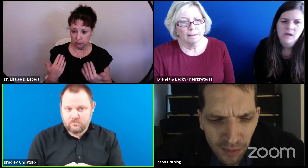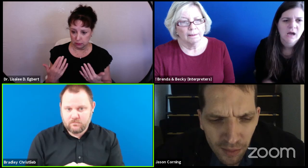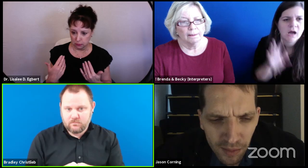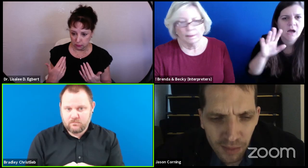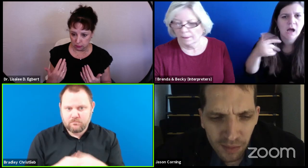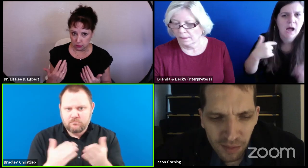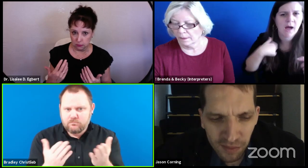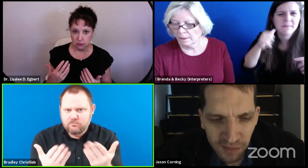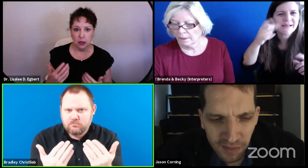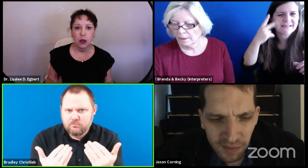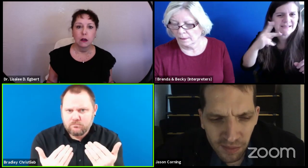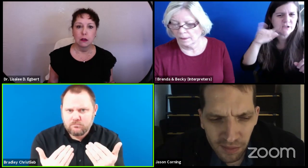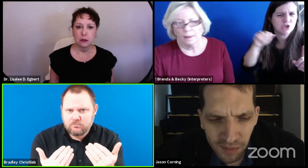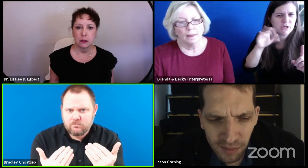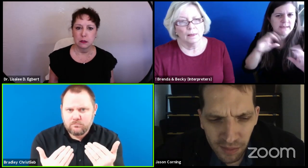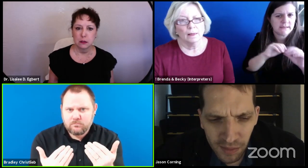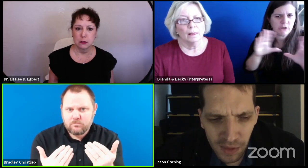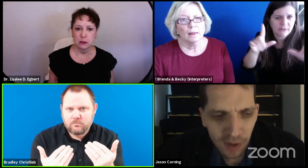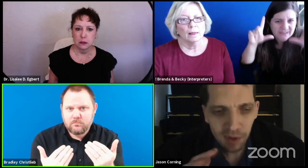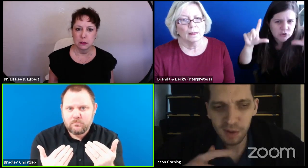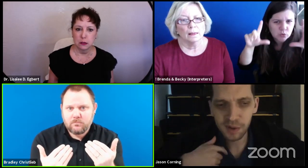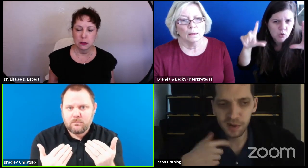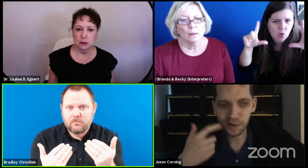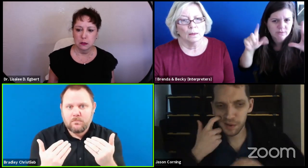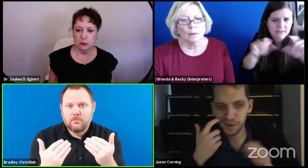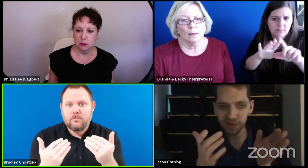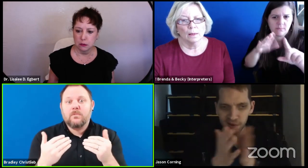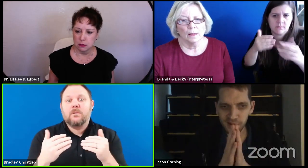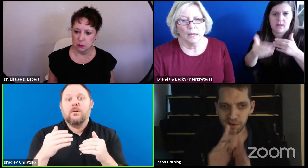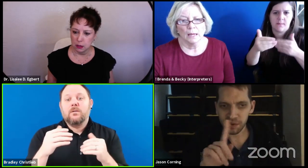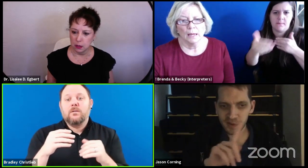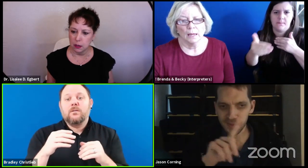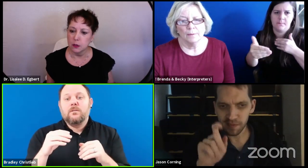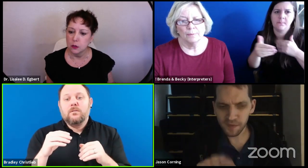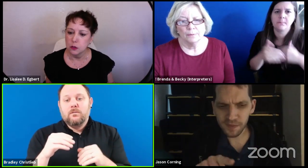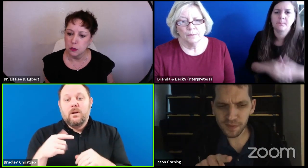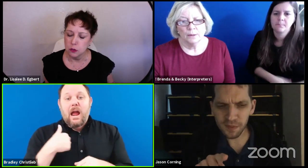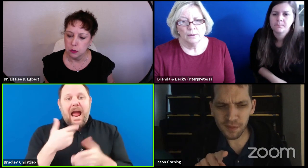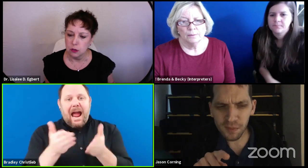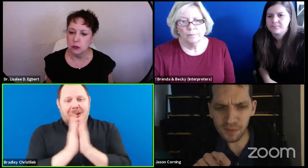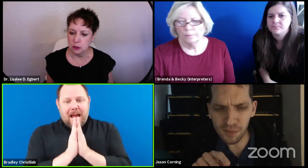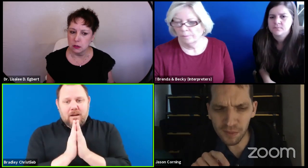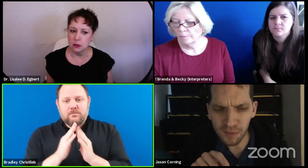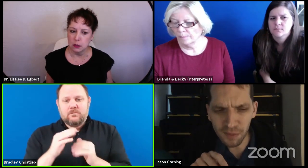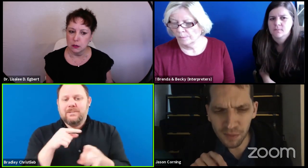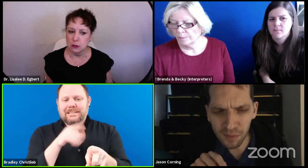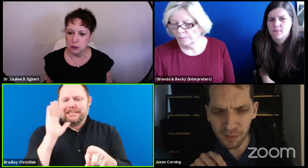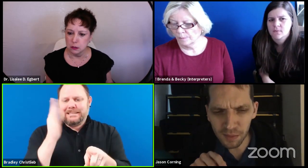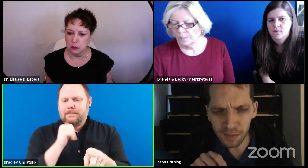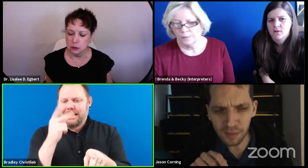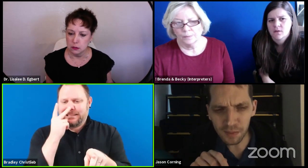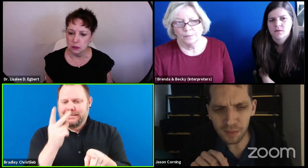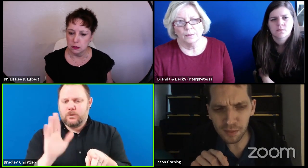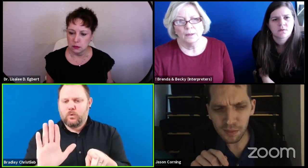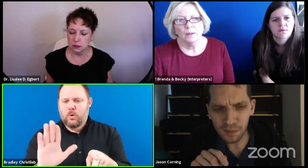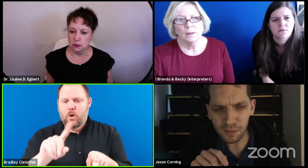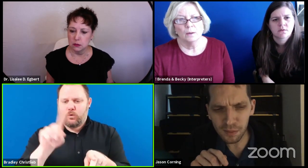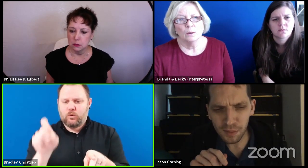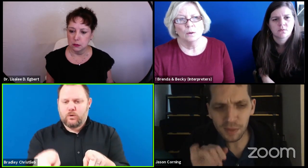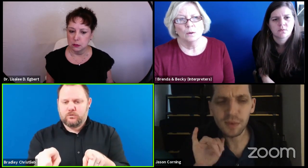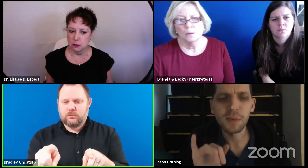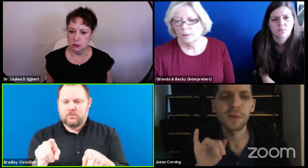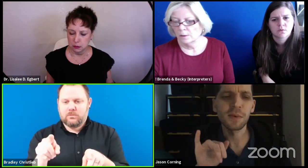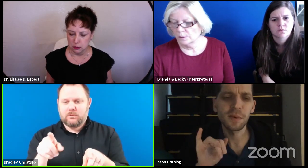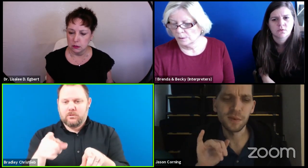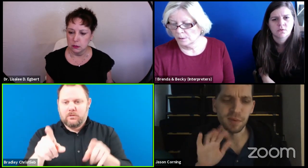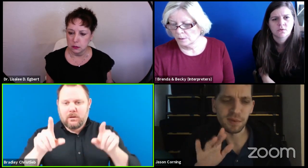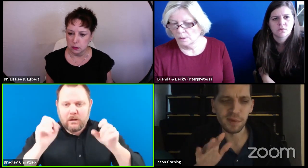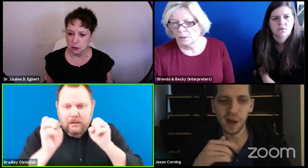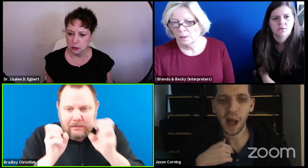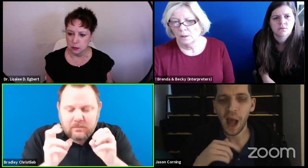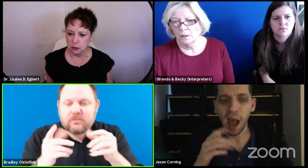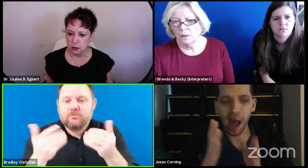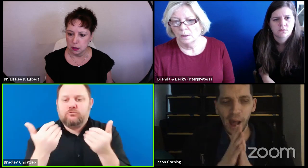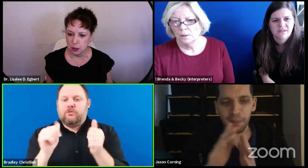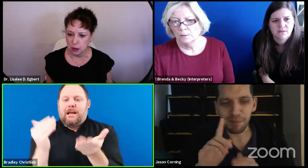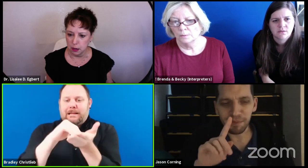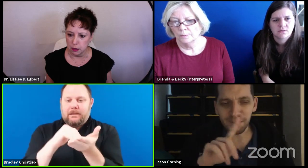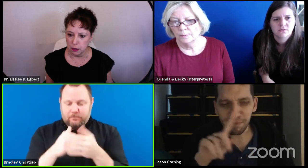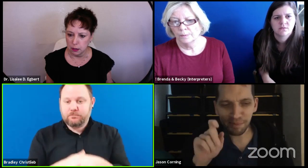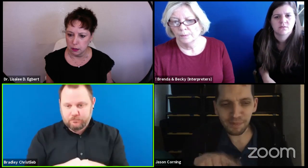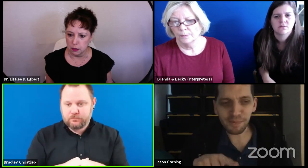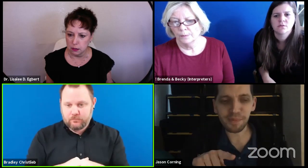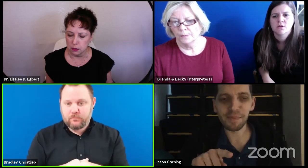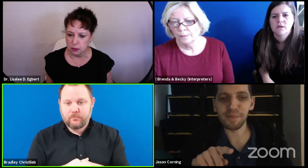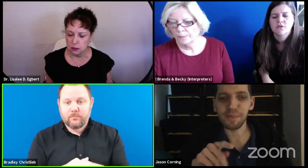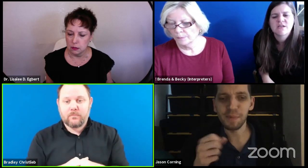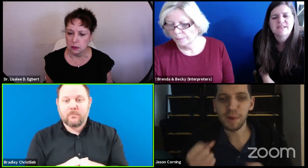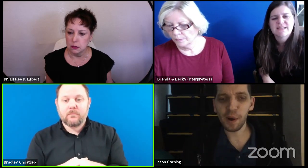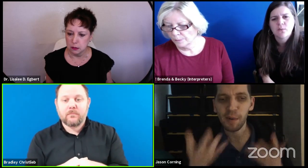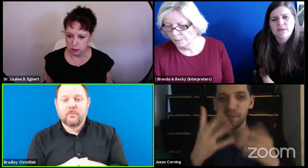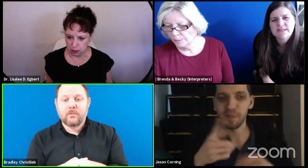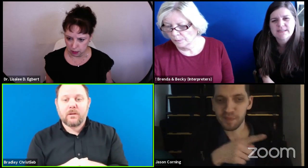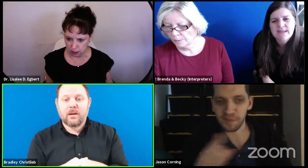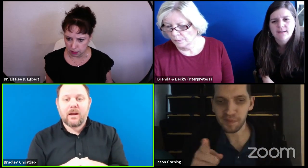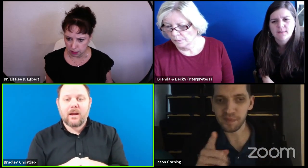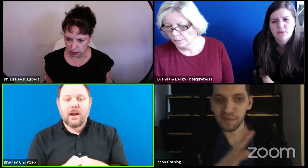That wasn't exactly my question.